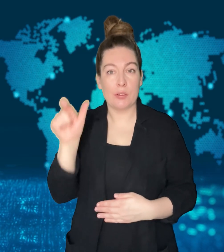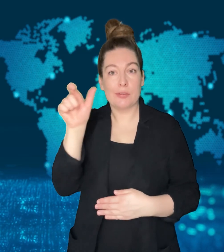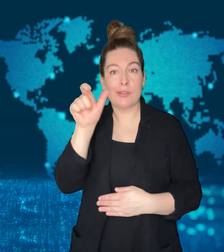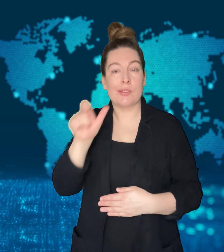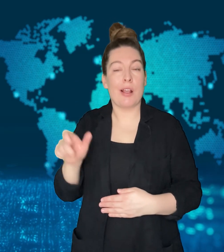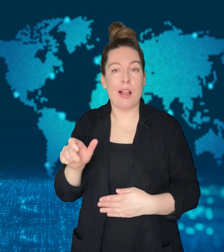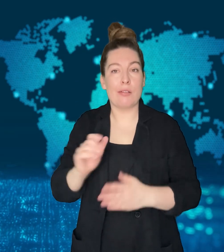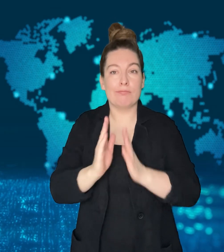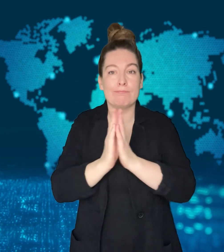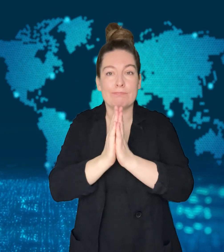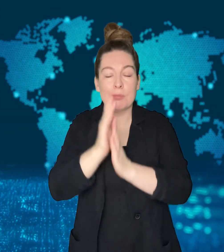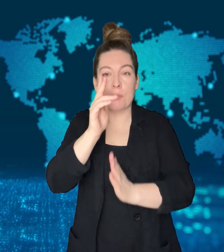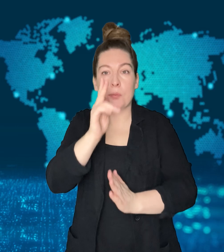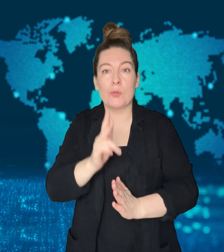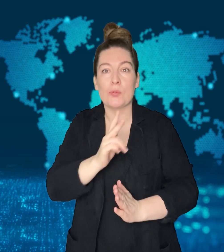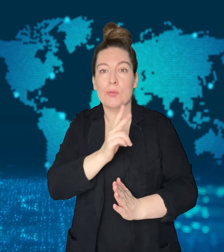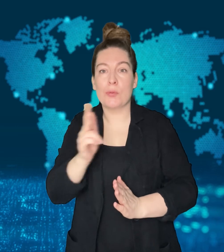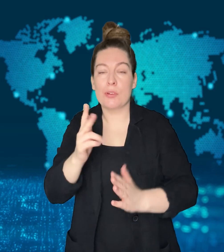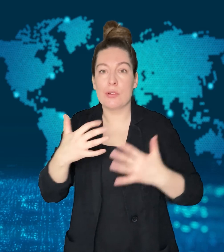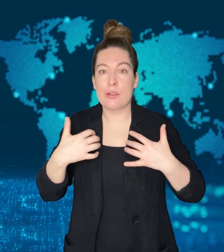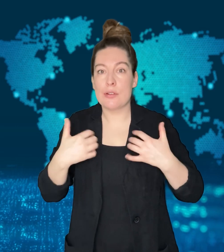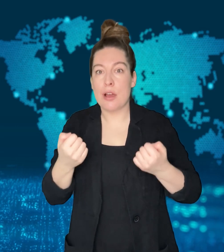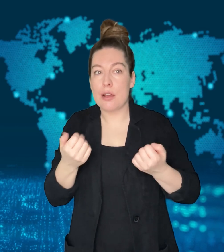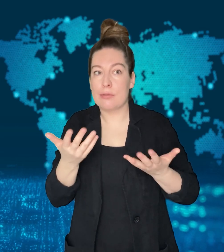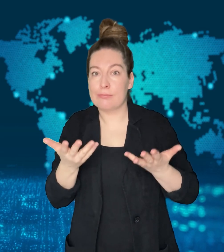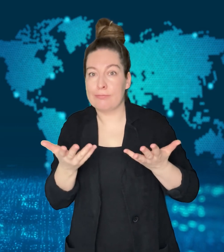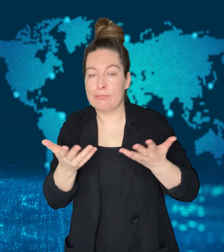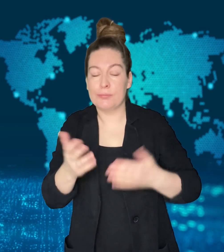Pope'ss health condition